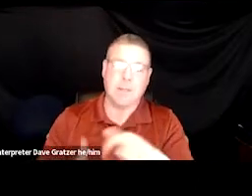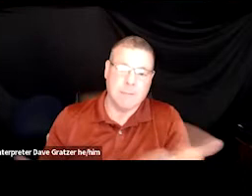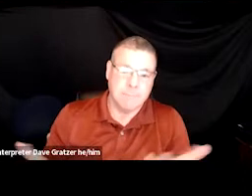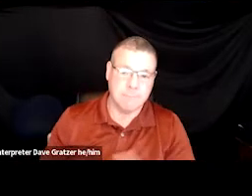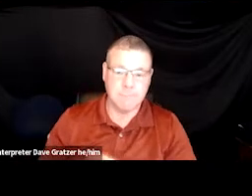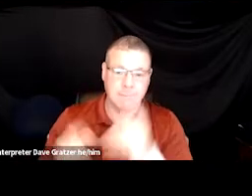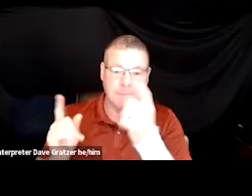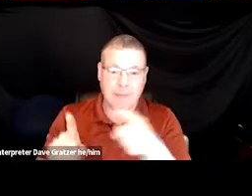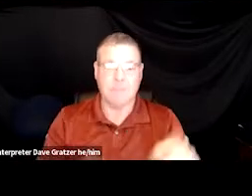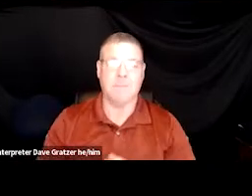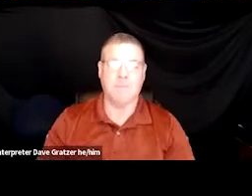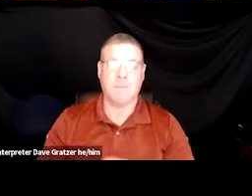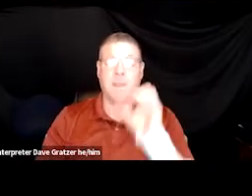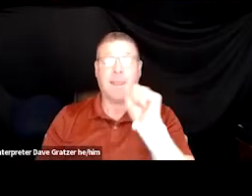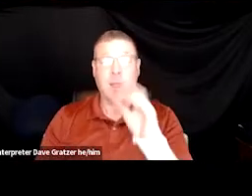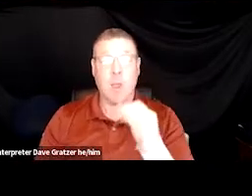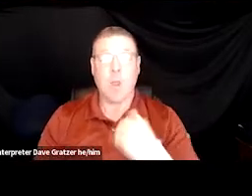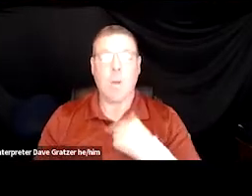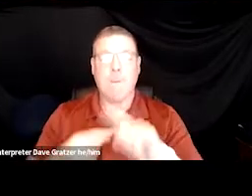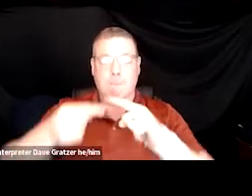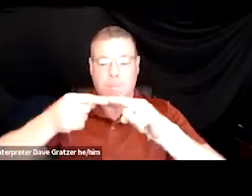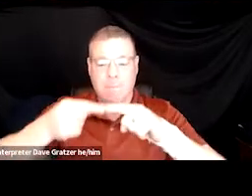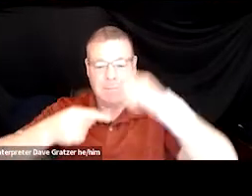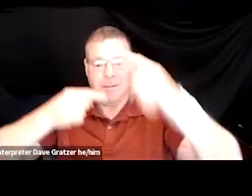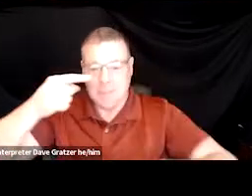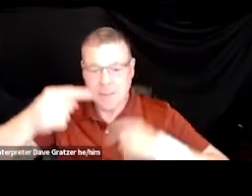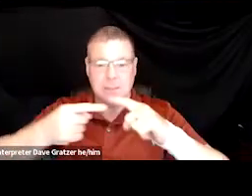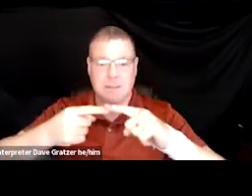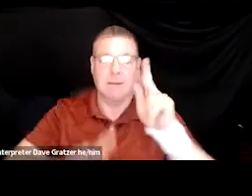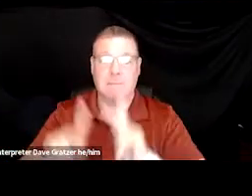So we began this cycle of people going